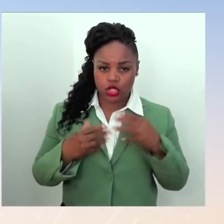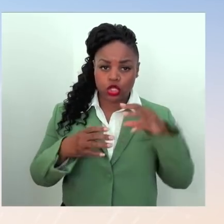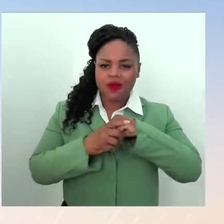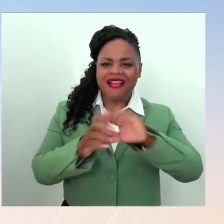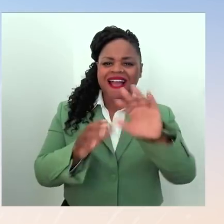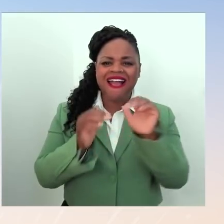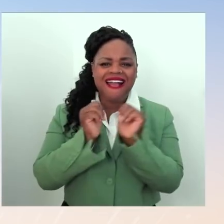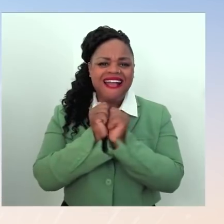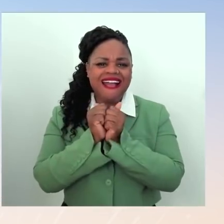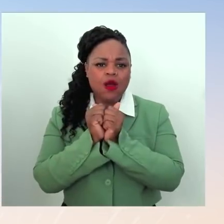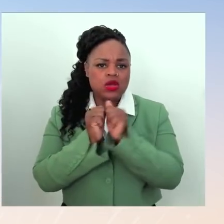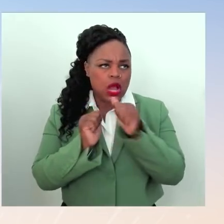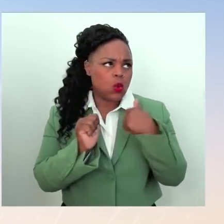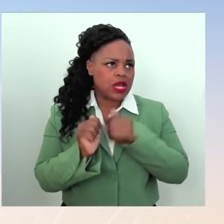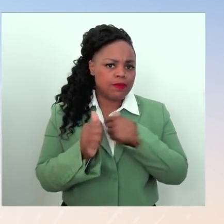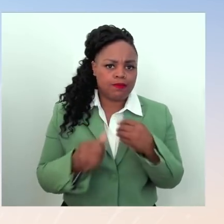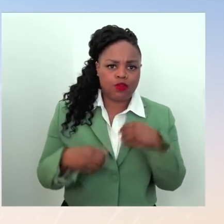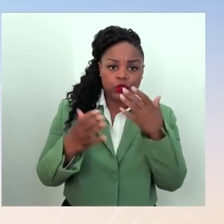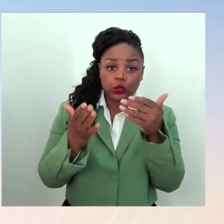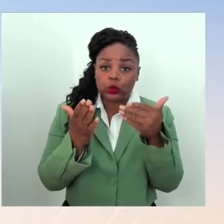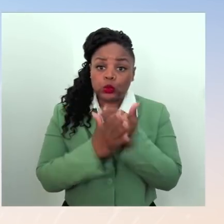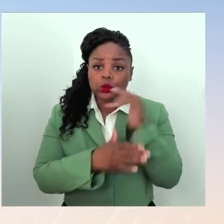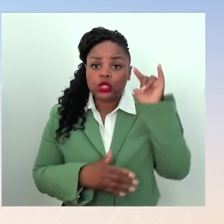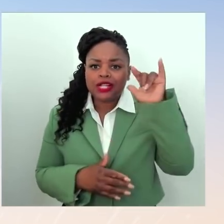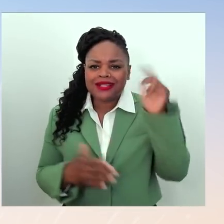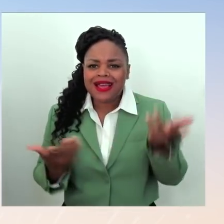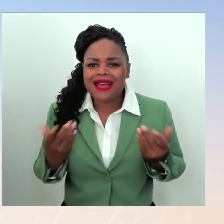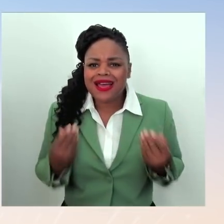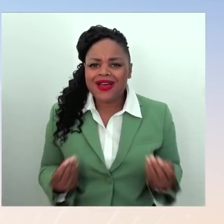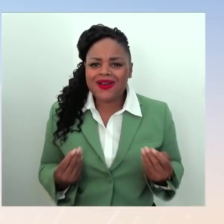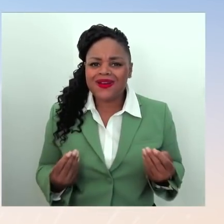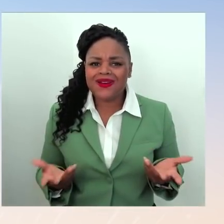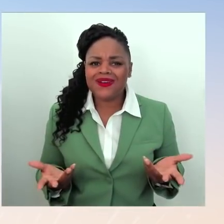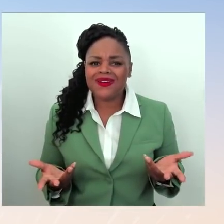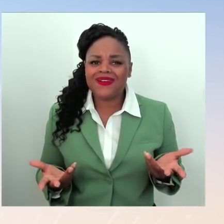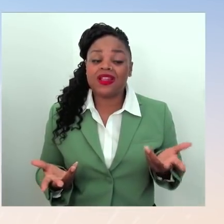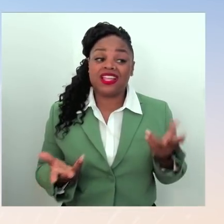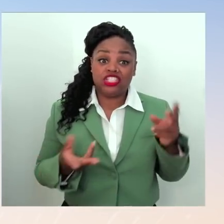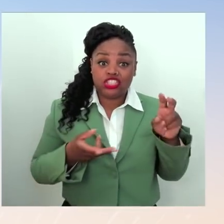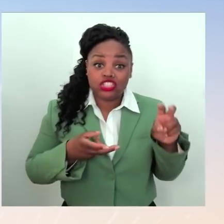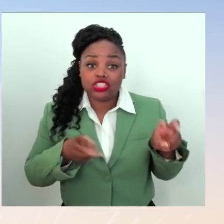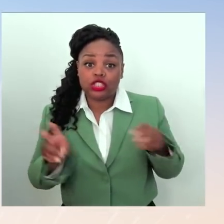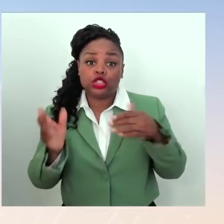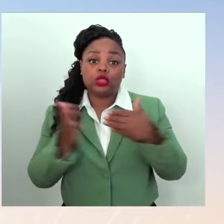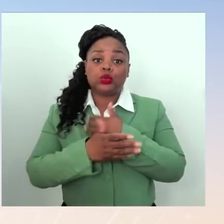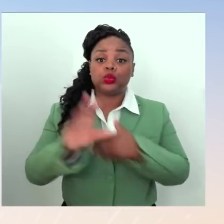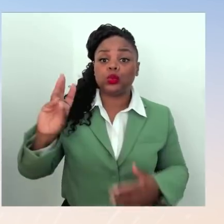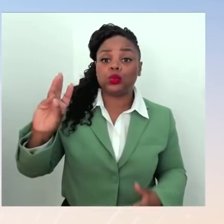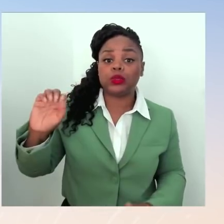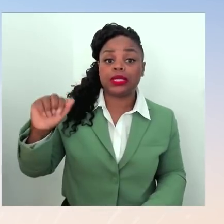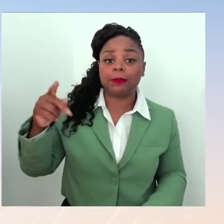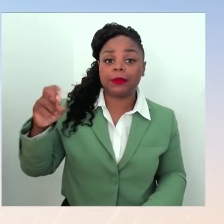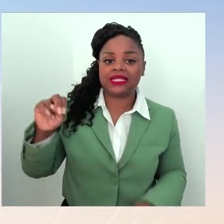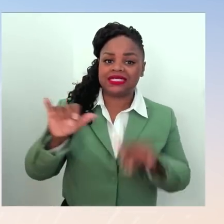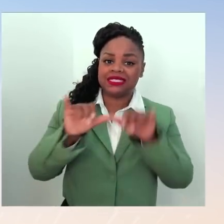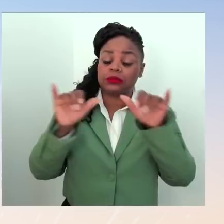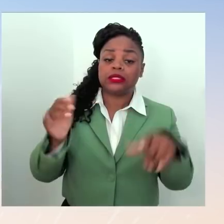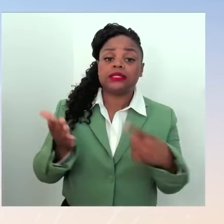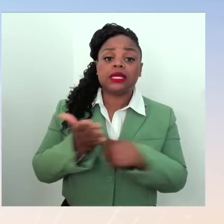and transferring serious weapon systems often takes years -- take years to do from the United States. So that is all --